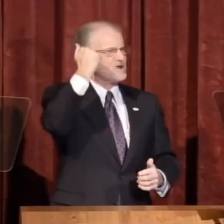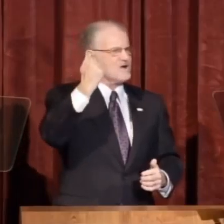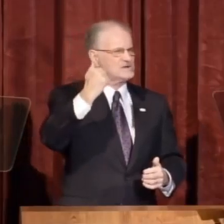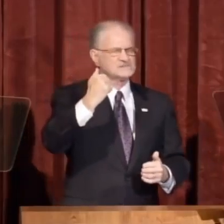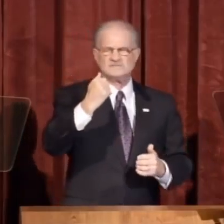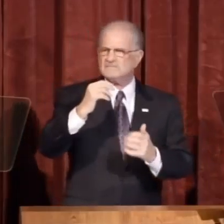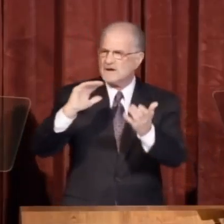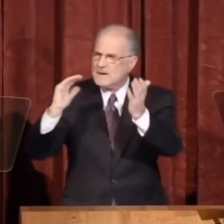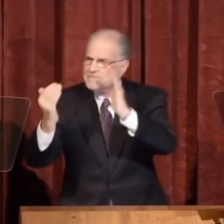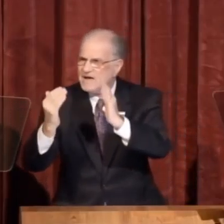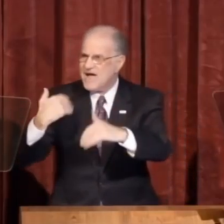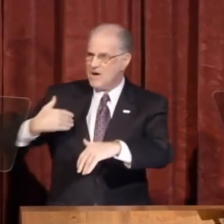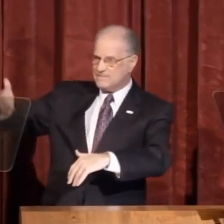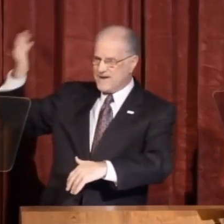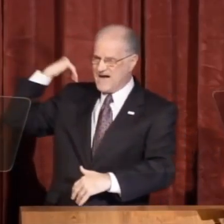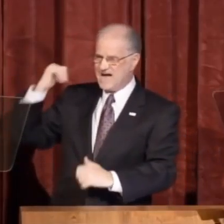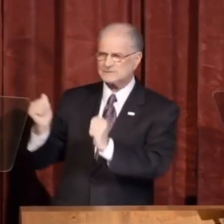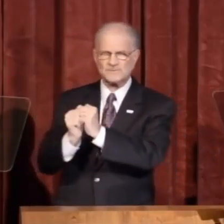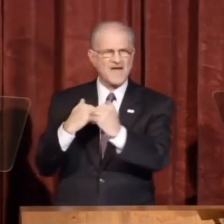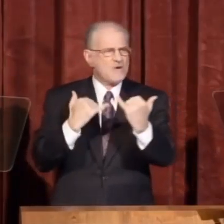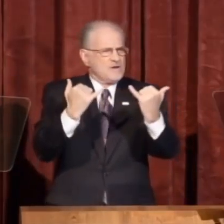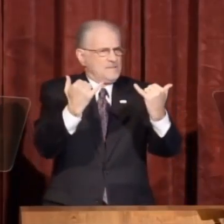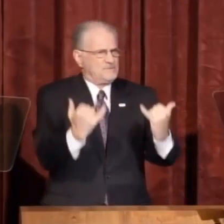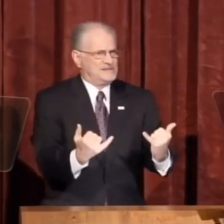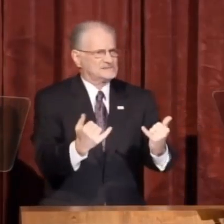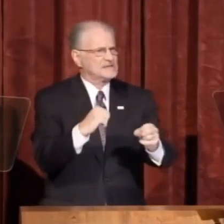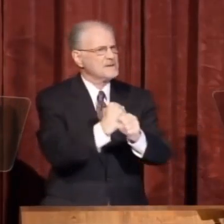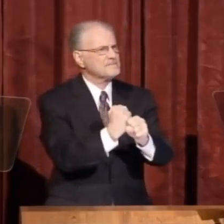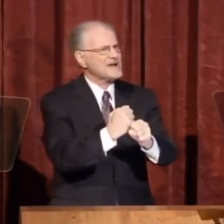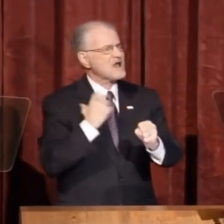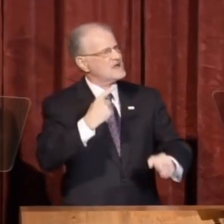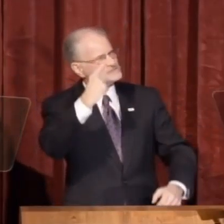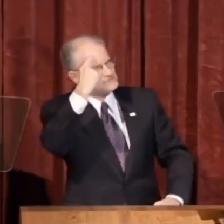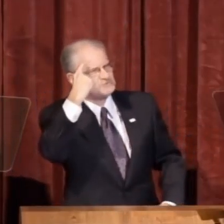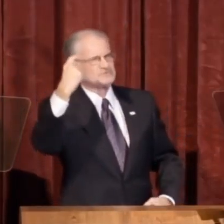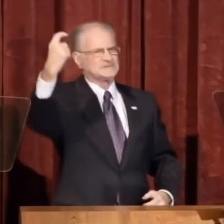Let me begin by saying welcome. Welcome everyone.